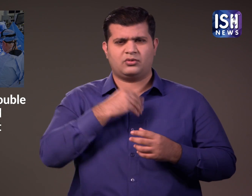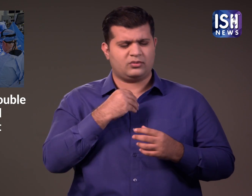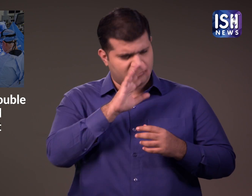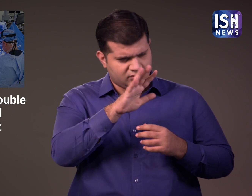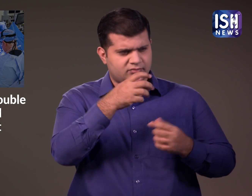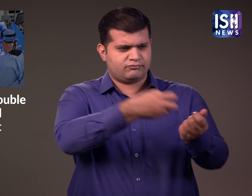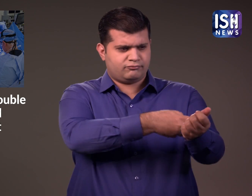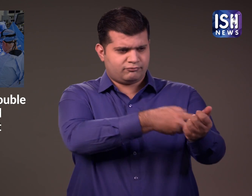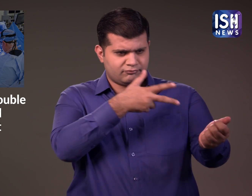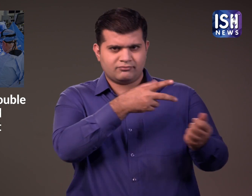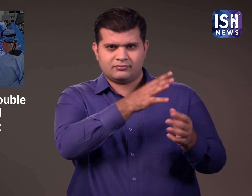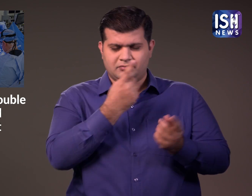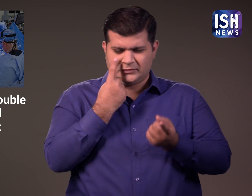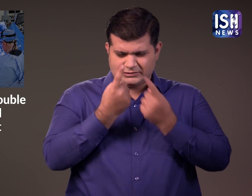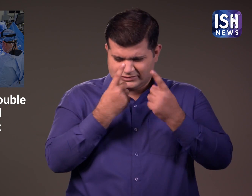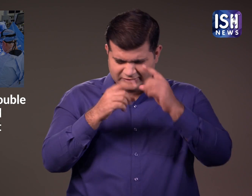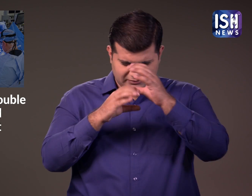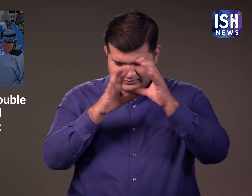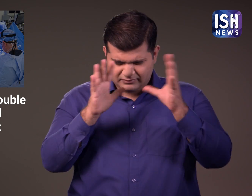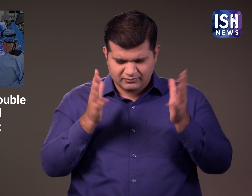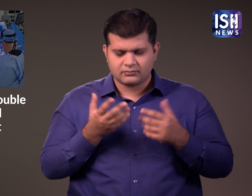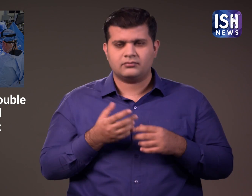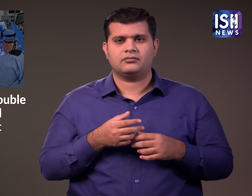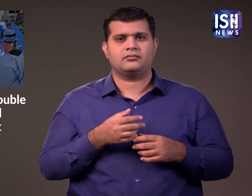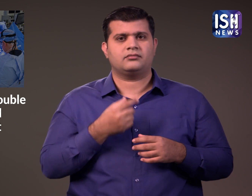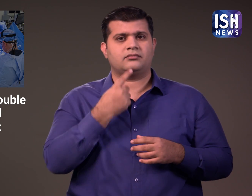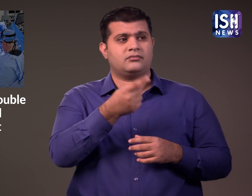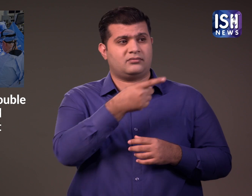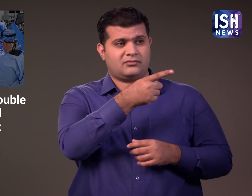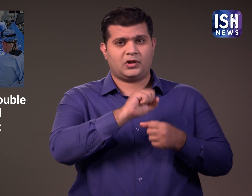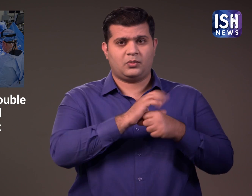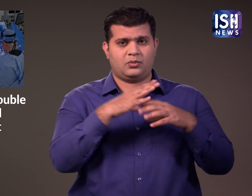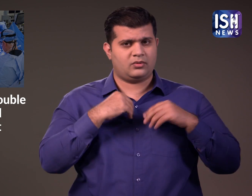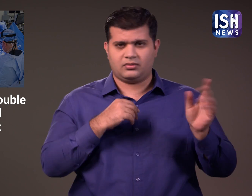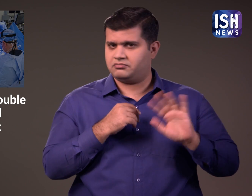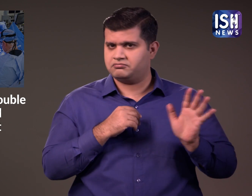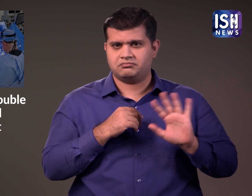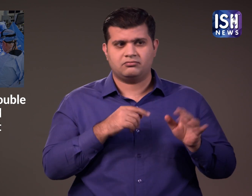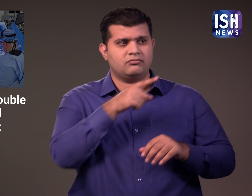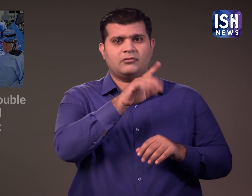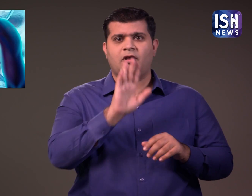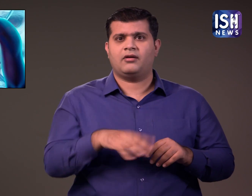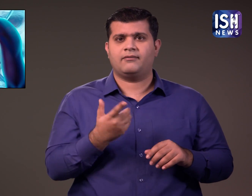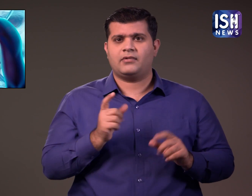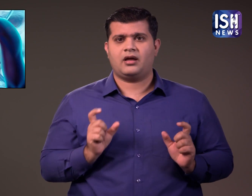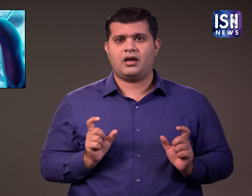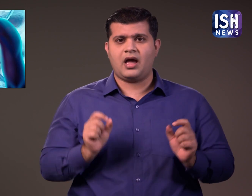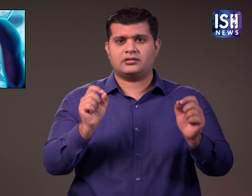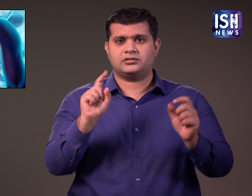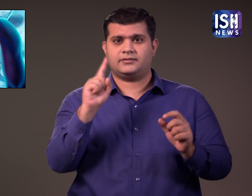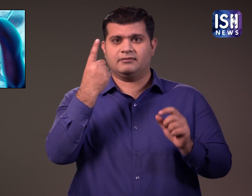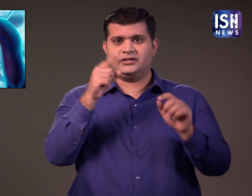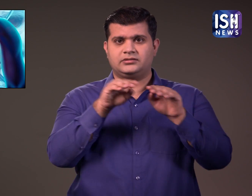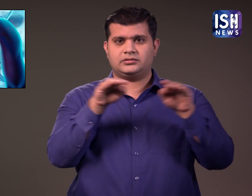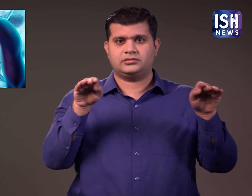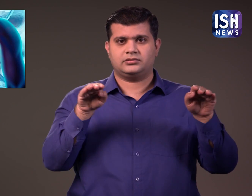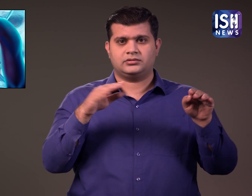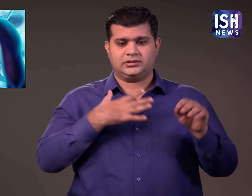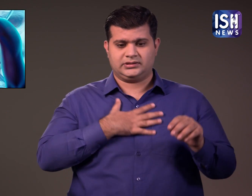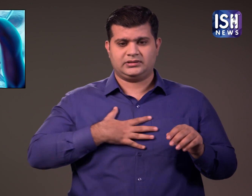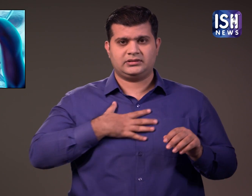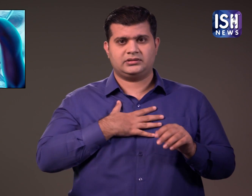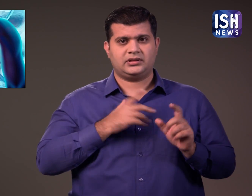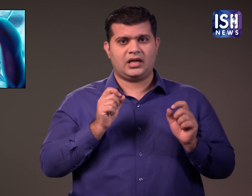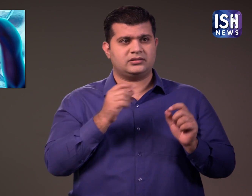They discovered he did not have COVID but stage 1 lung cancer.